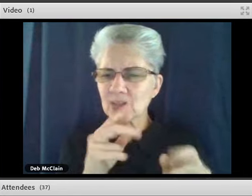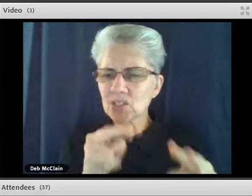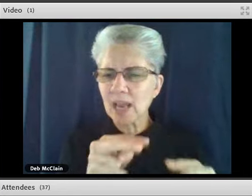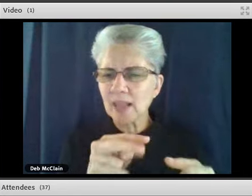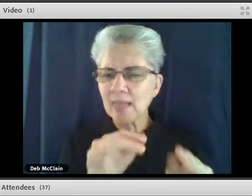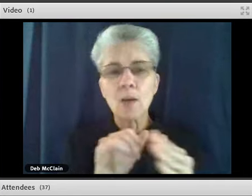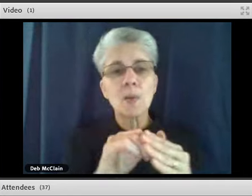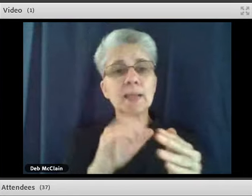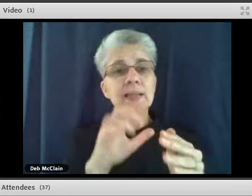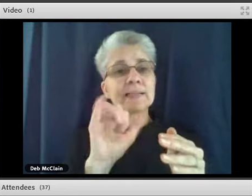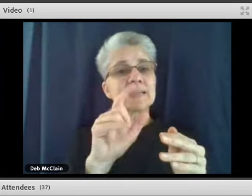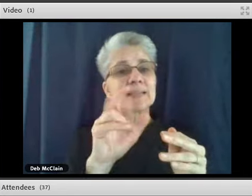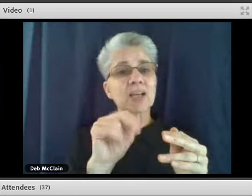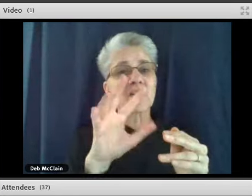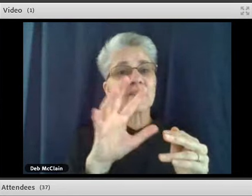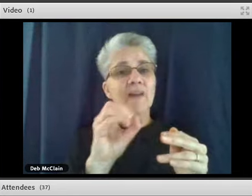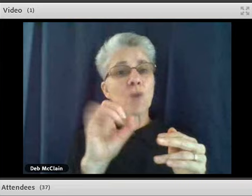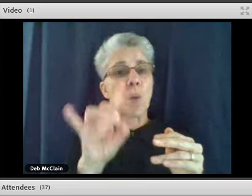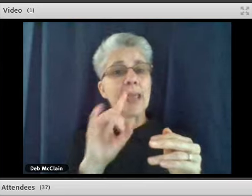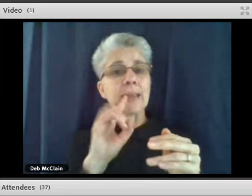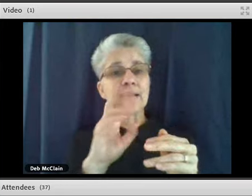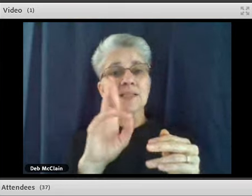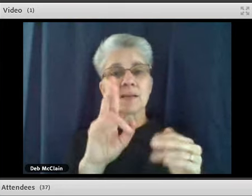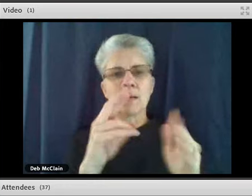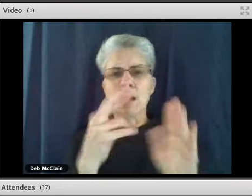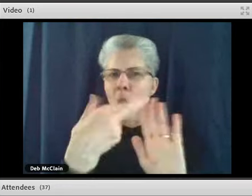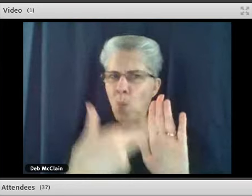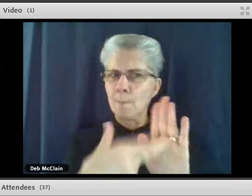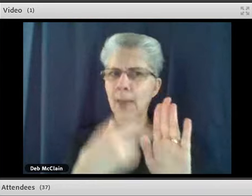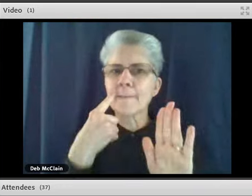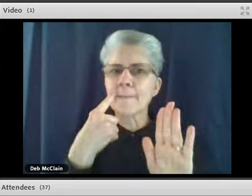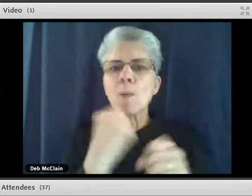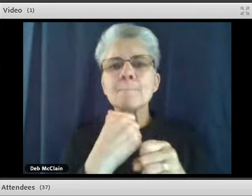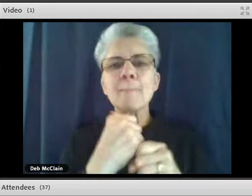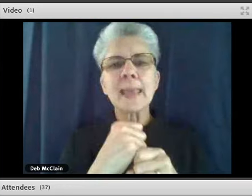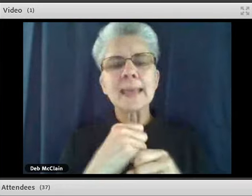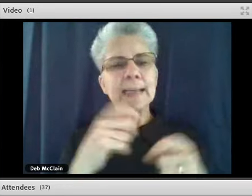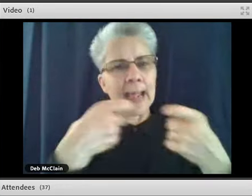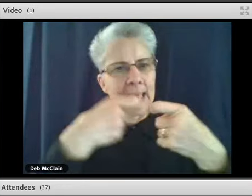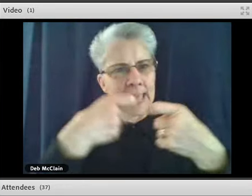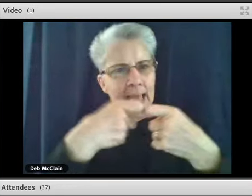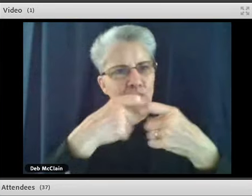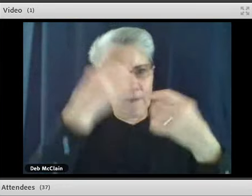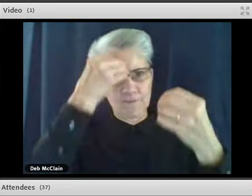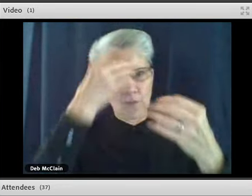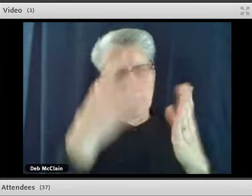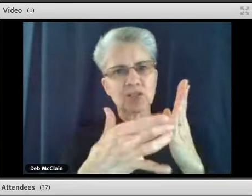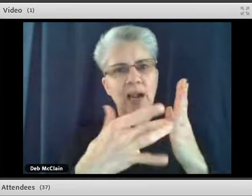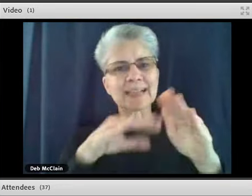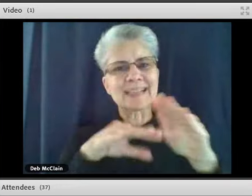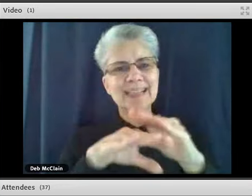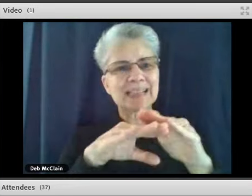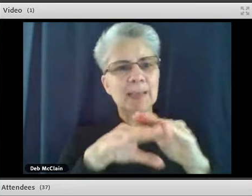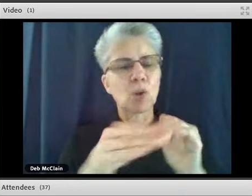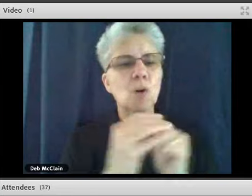Maybe that's a good thing, Reva. So, Section 508 is also kind of a roadmap for making electronic and information